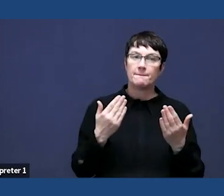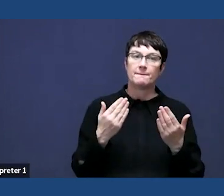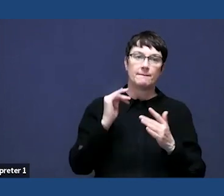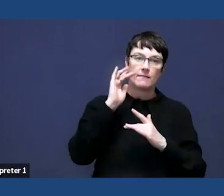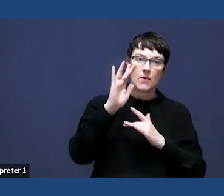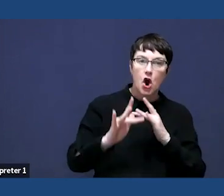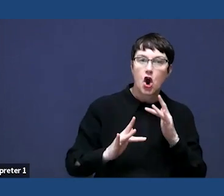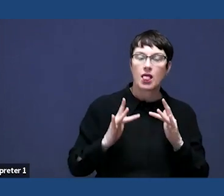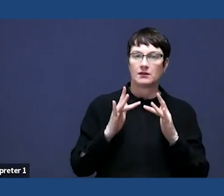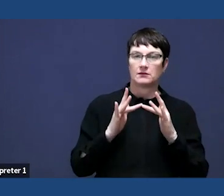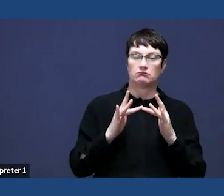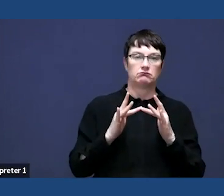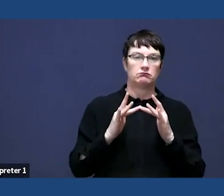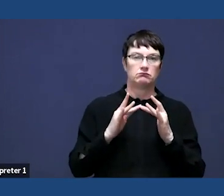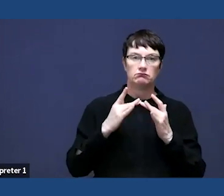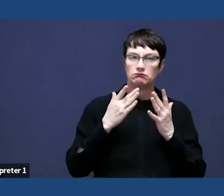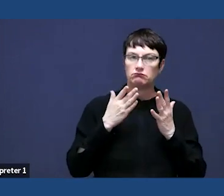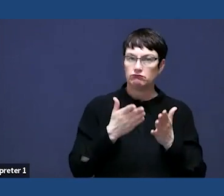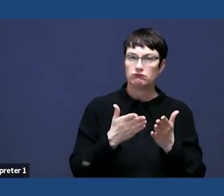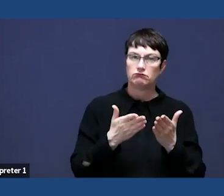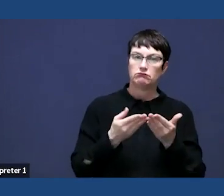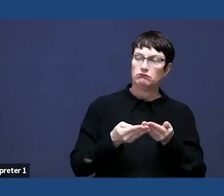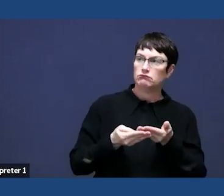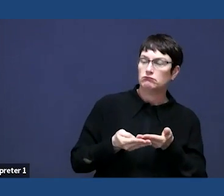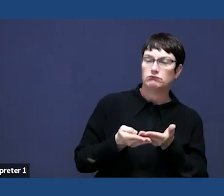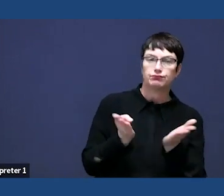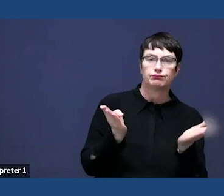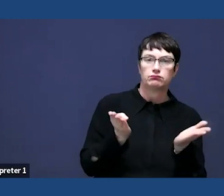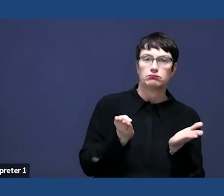input to the delegates during the negotiation.